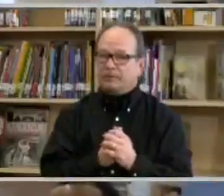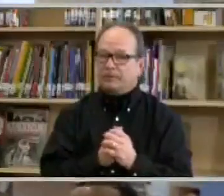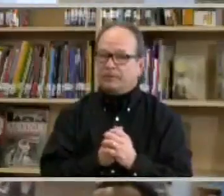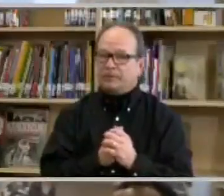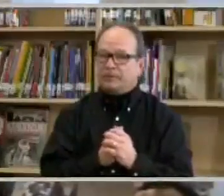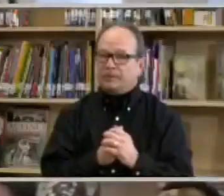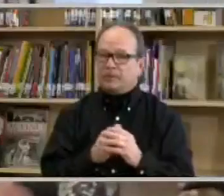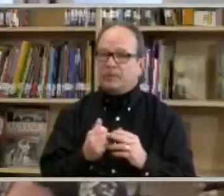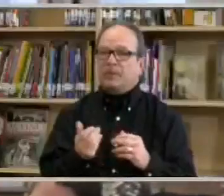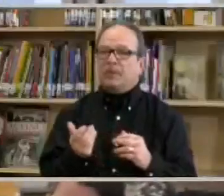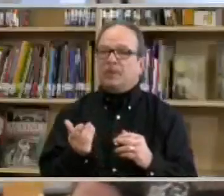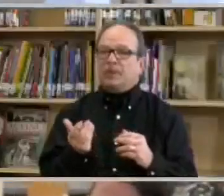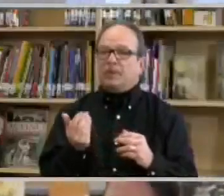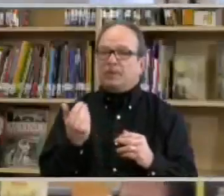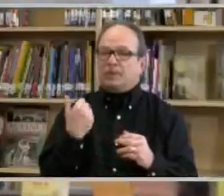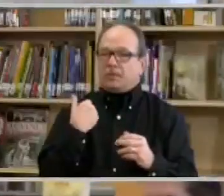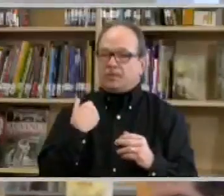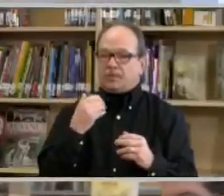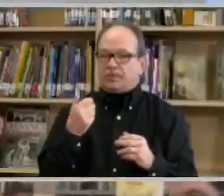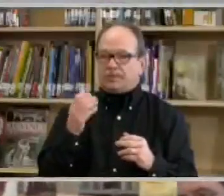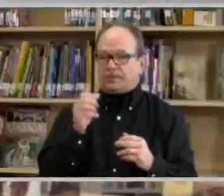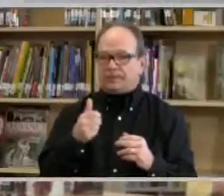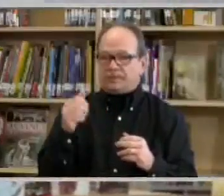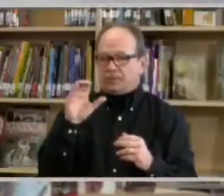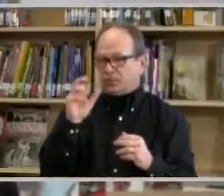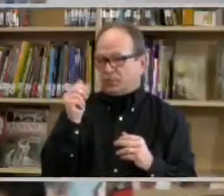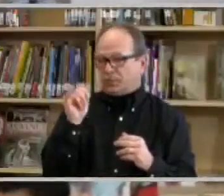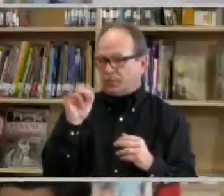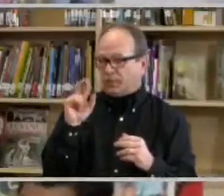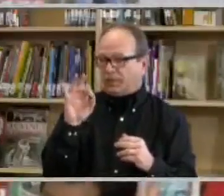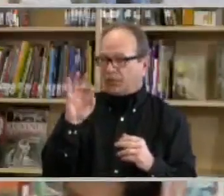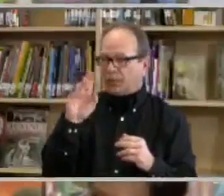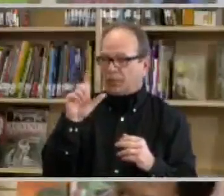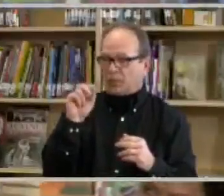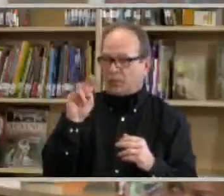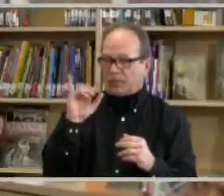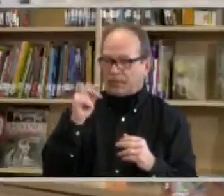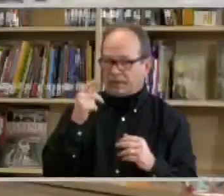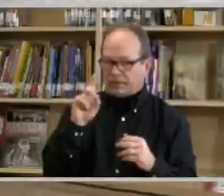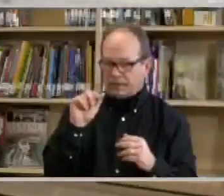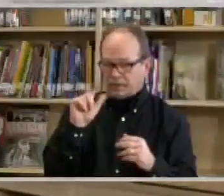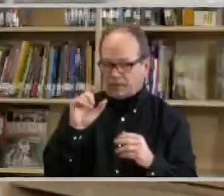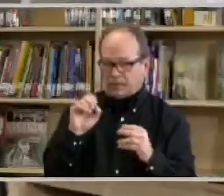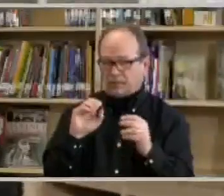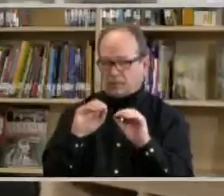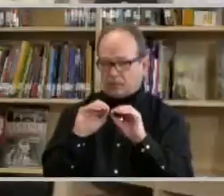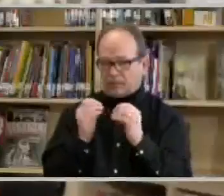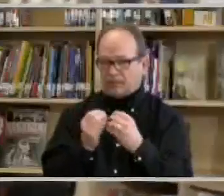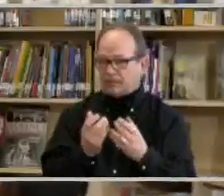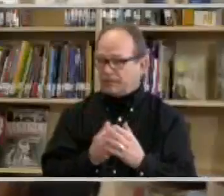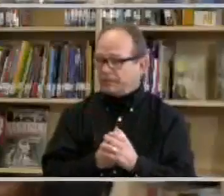YES, I'M TERRY JEANINE QUINN FORMER CHAIR OF ANC 5 E AND PRESIDENT OF THE BLOOMINGDALE